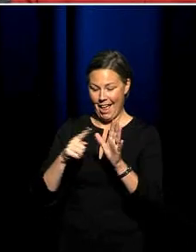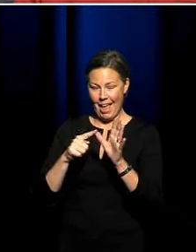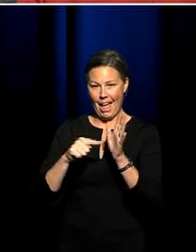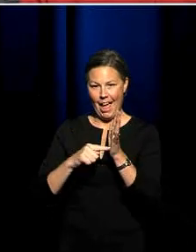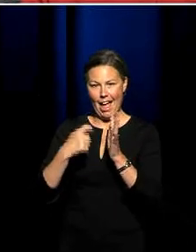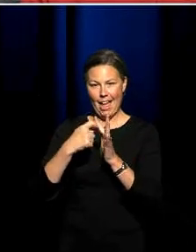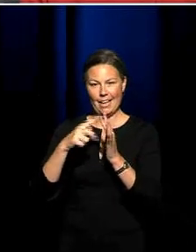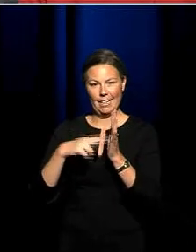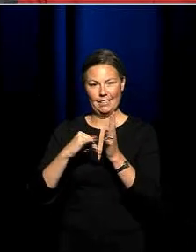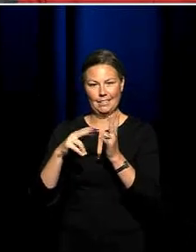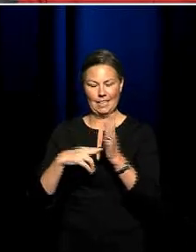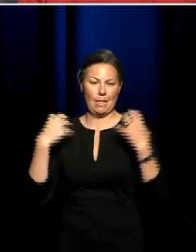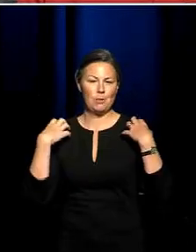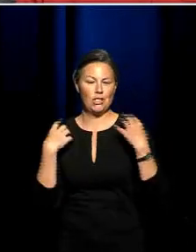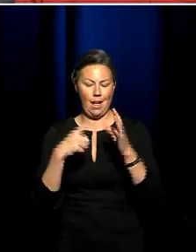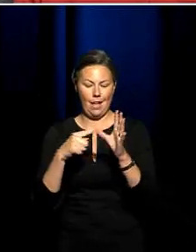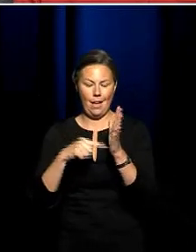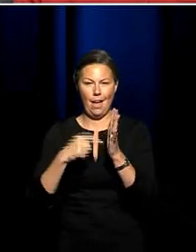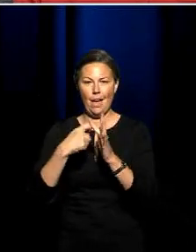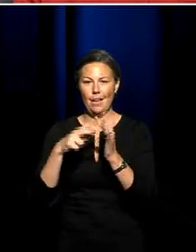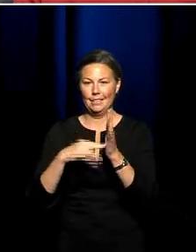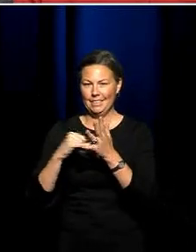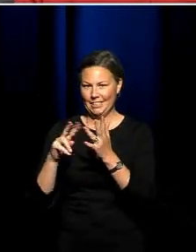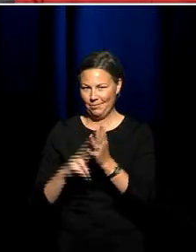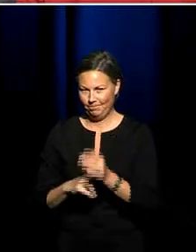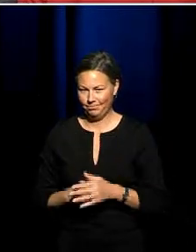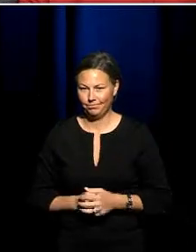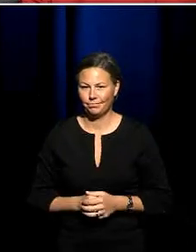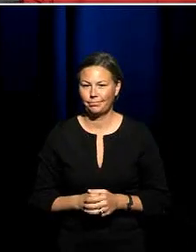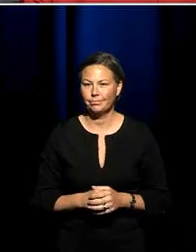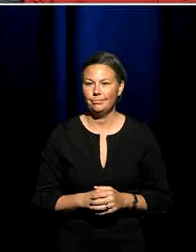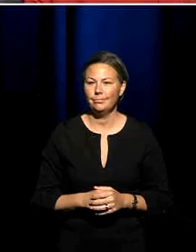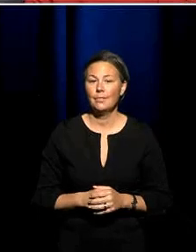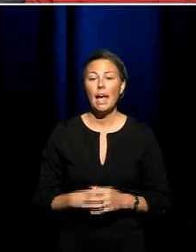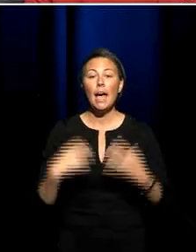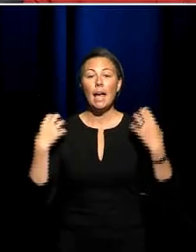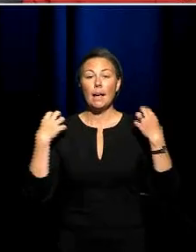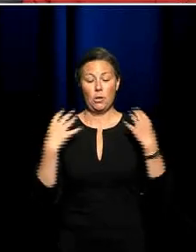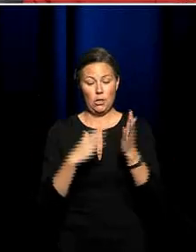You have already heard very moving words from Commissioner Mason, who is an